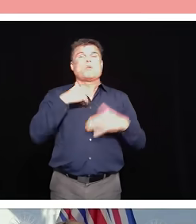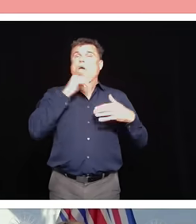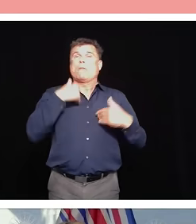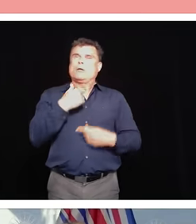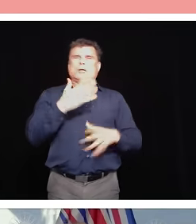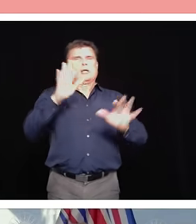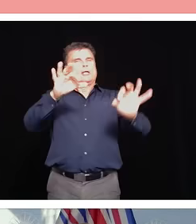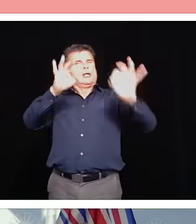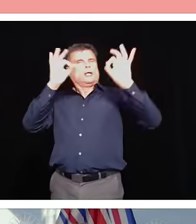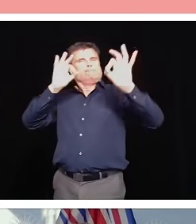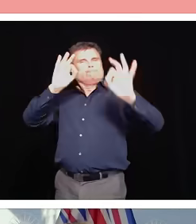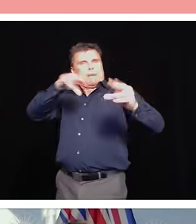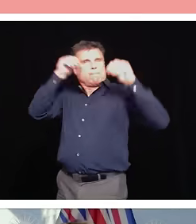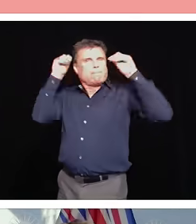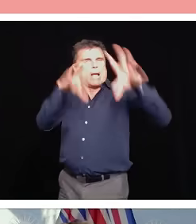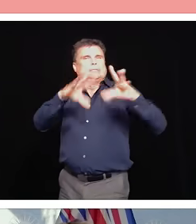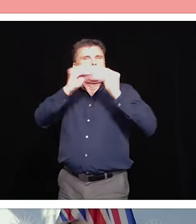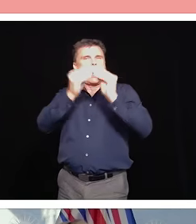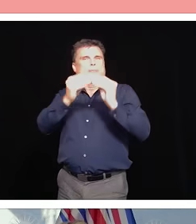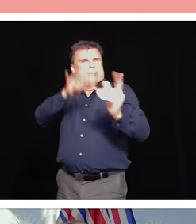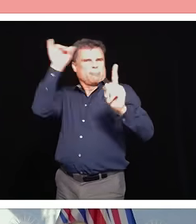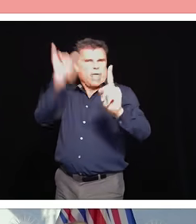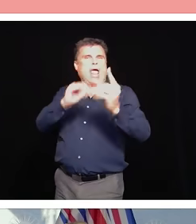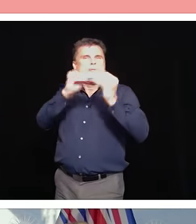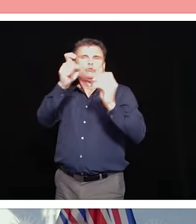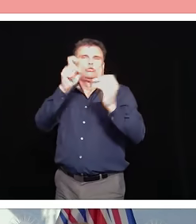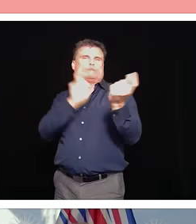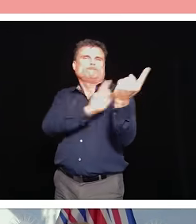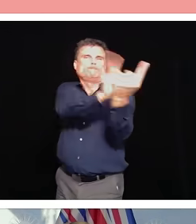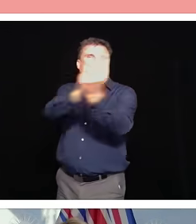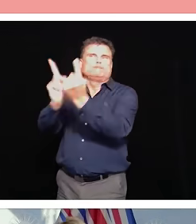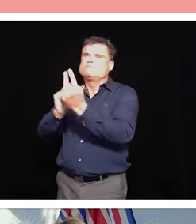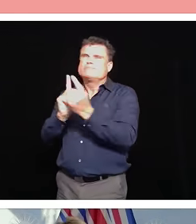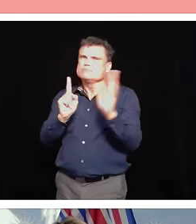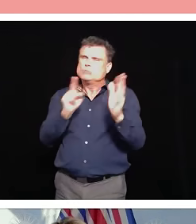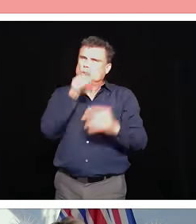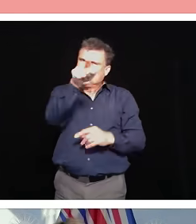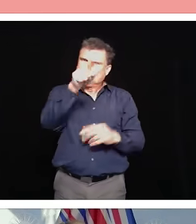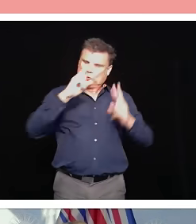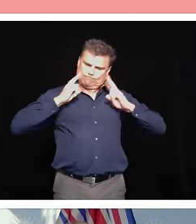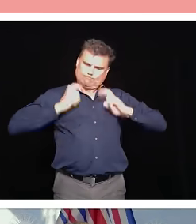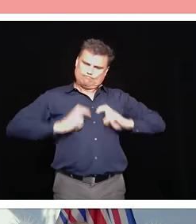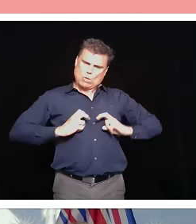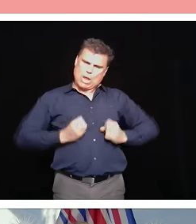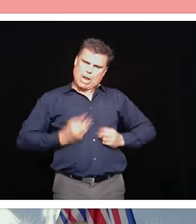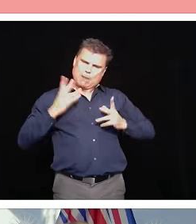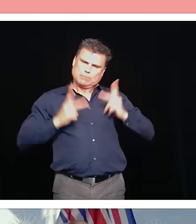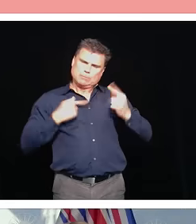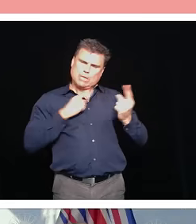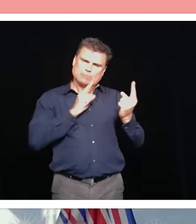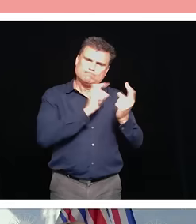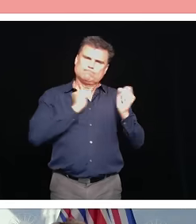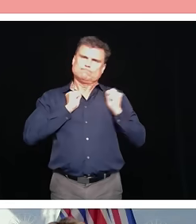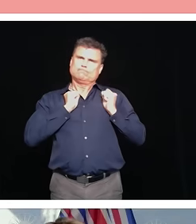the important considerations with this pandemic is making sure recruit protector health care system so it is there to provide needed health services to everybody.